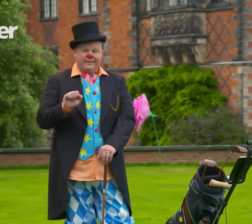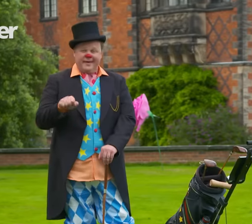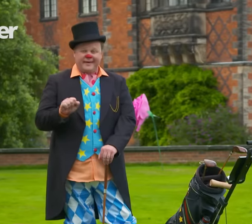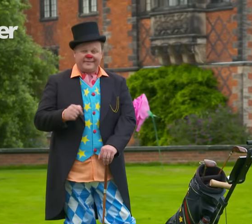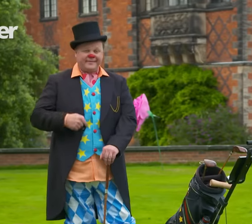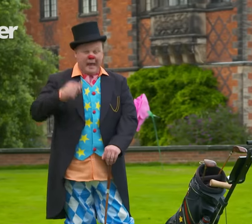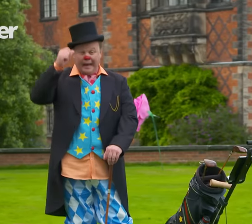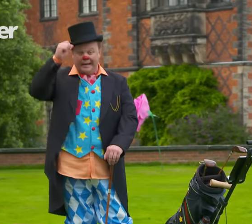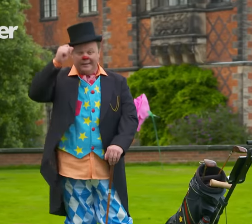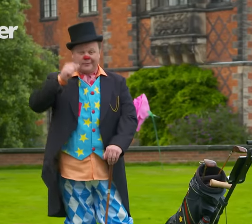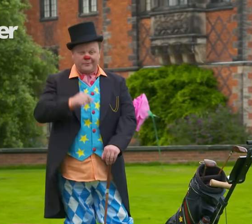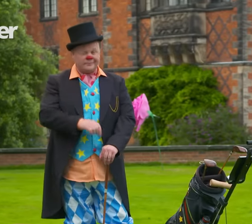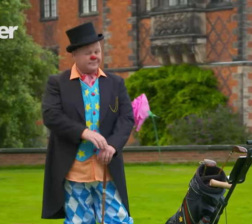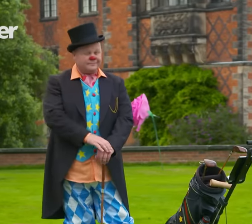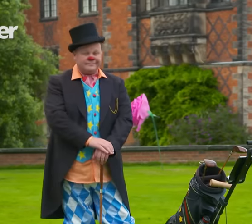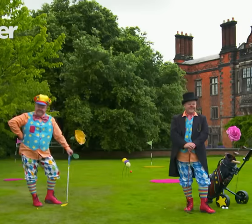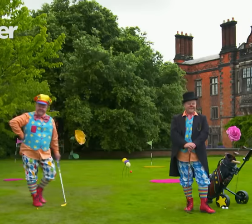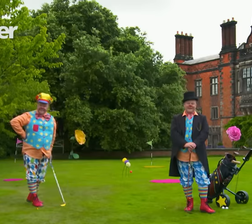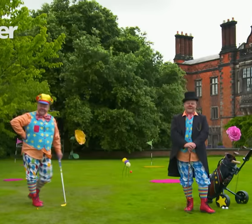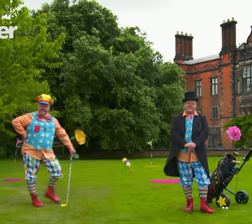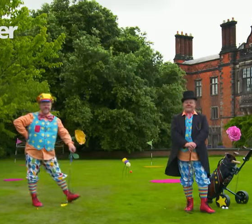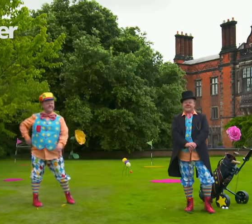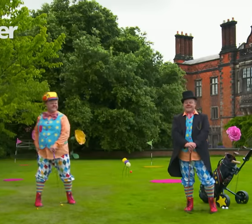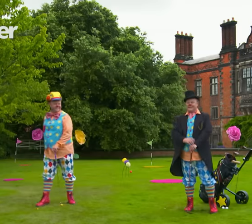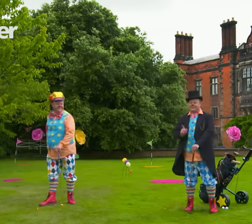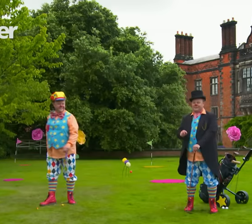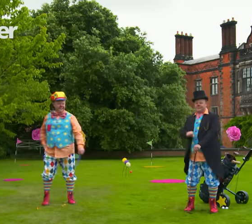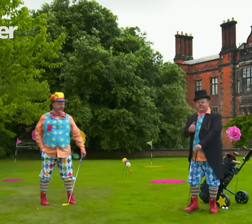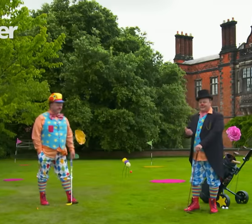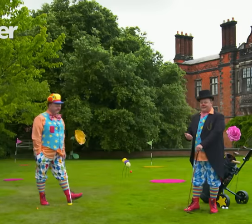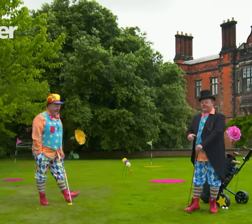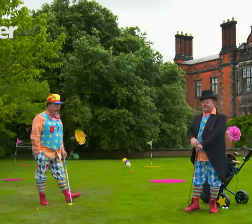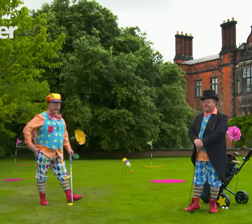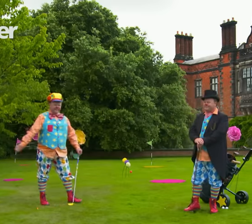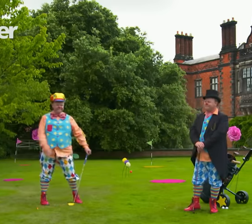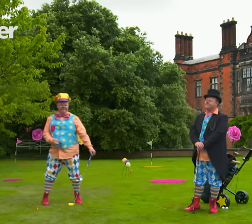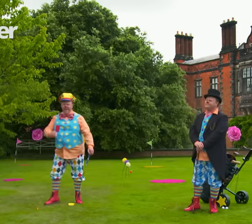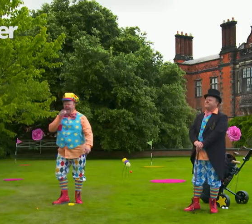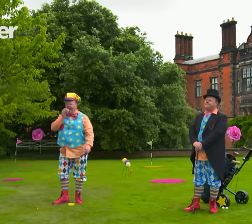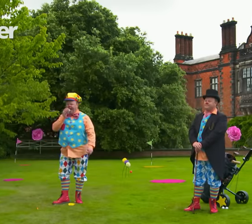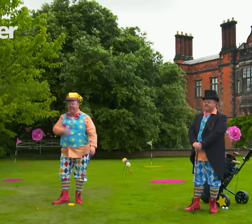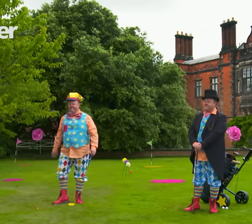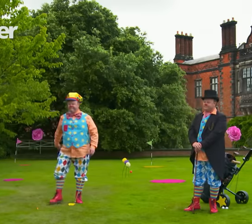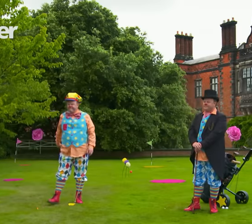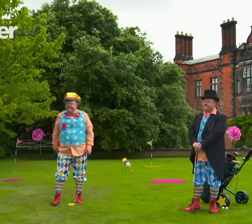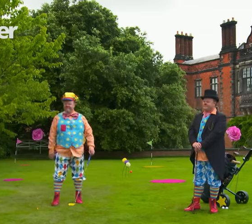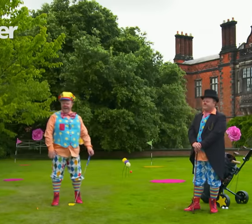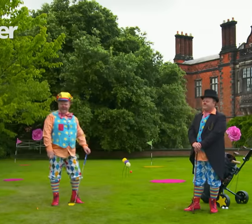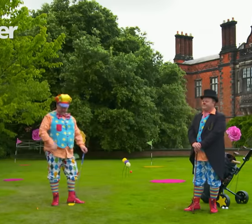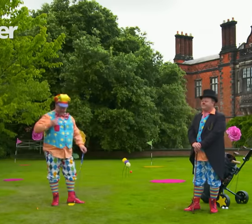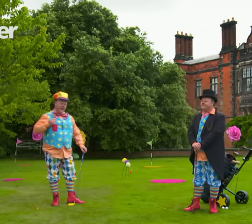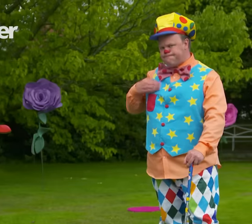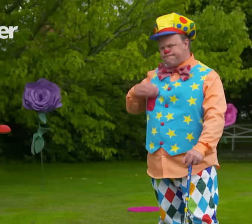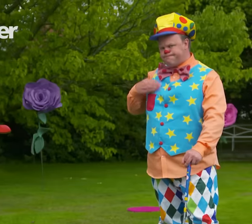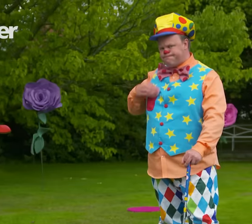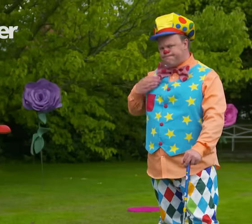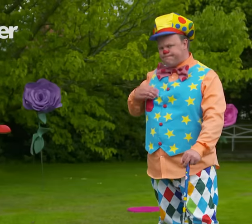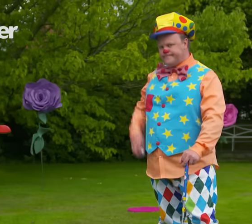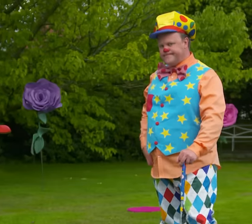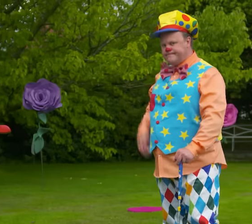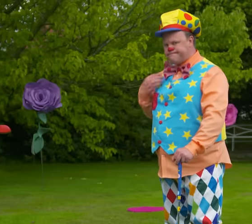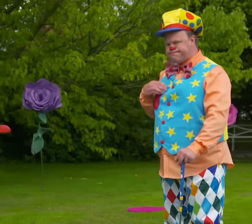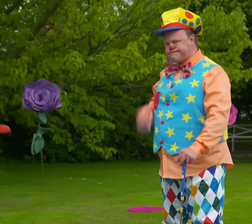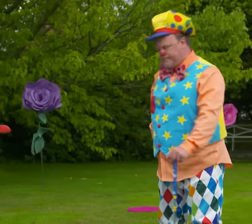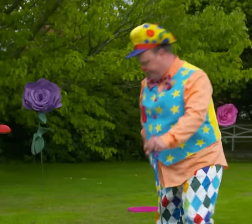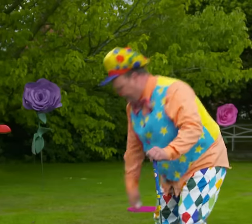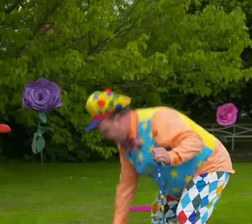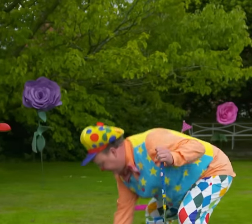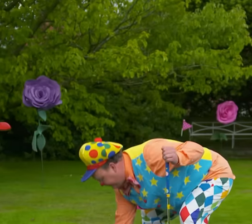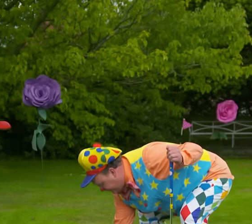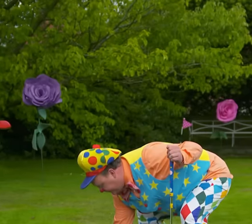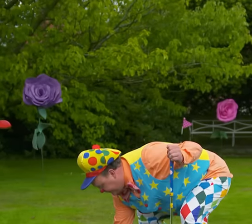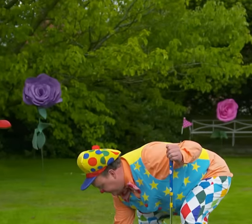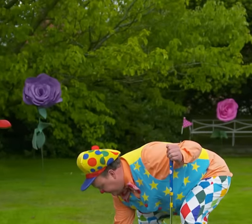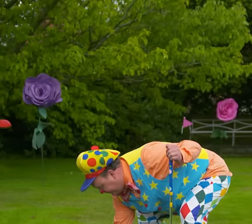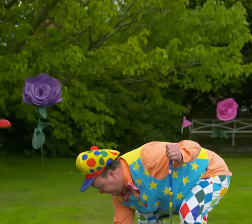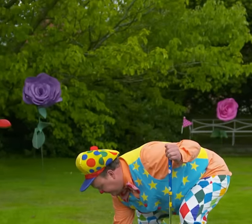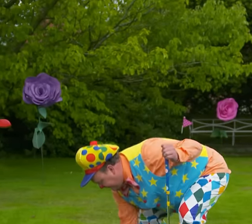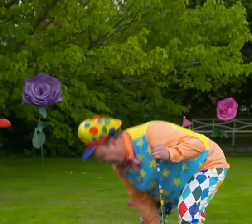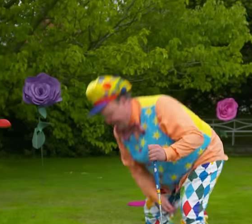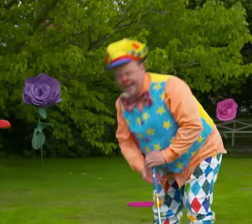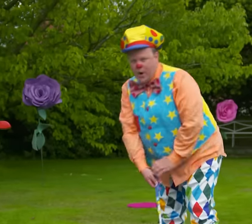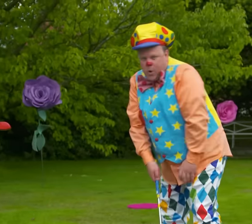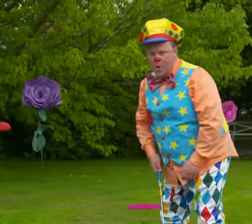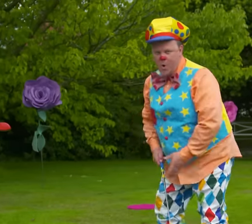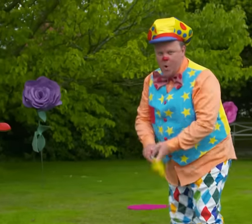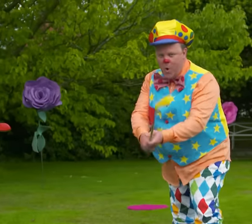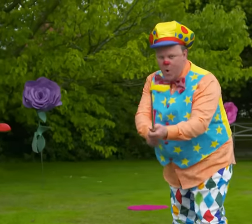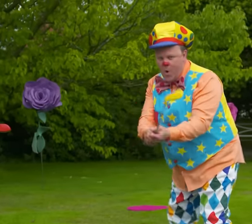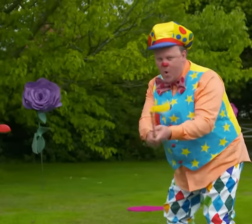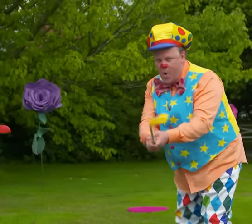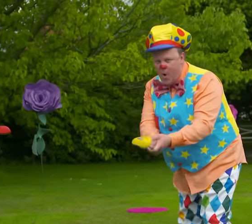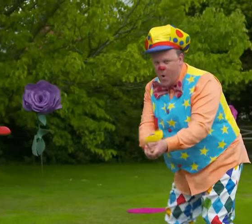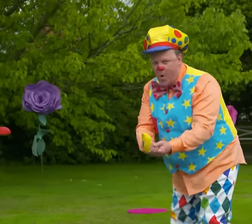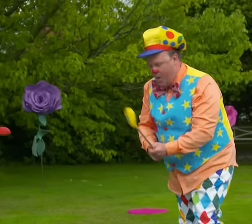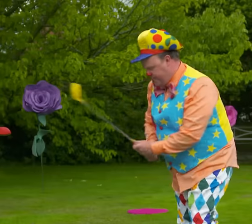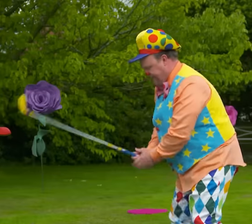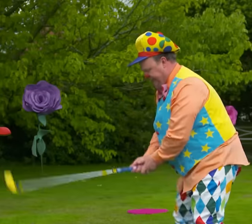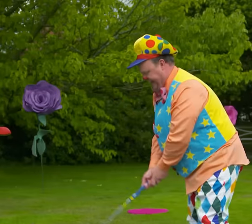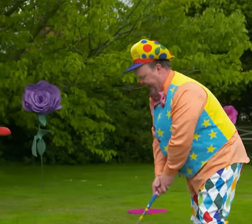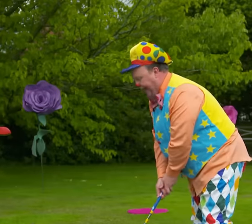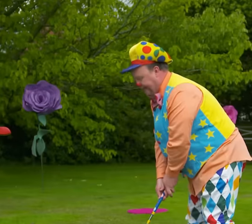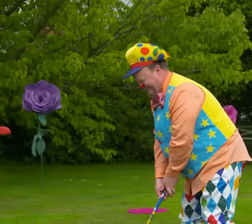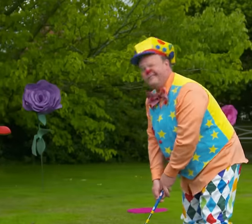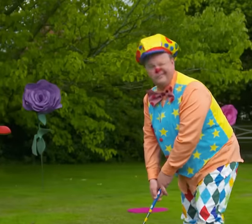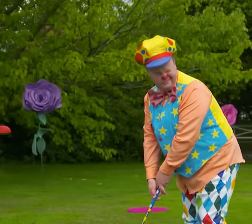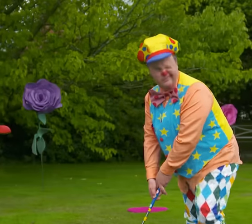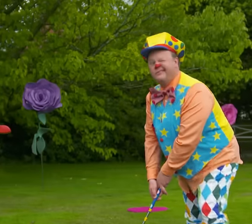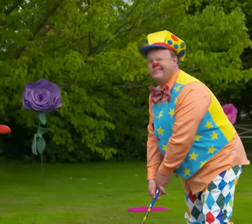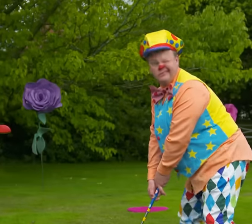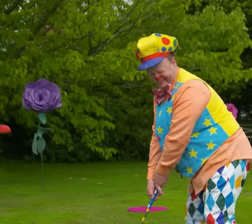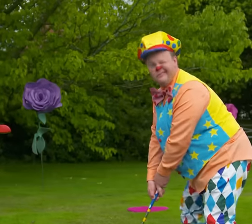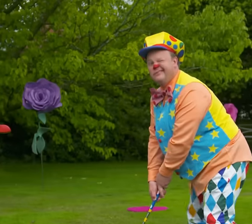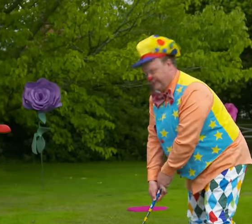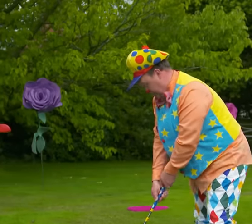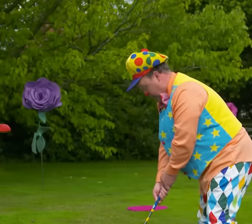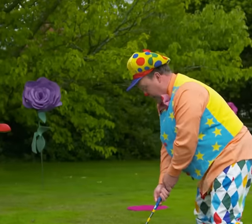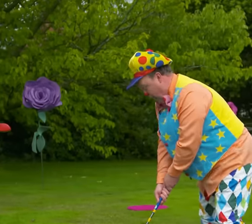yes i know all right mr t it's your turn right good luck mr tumble